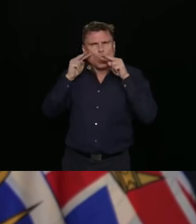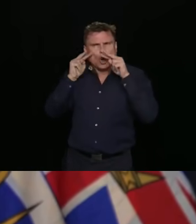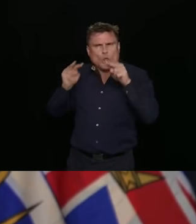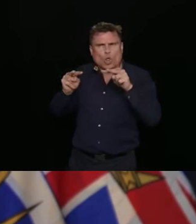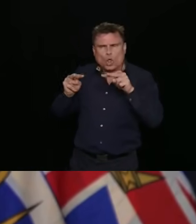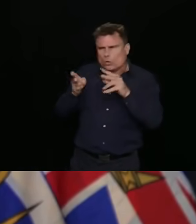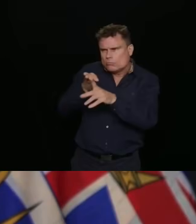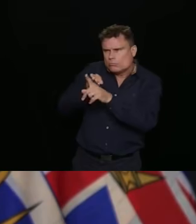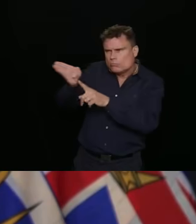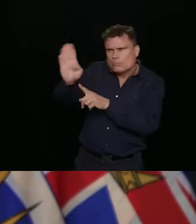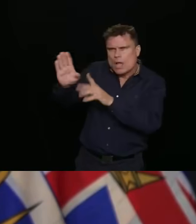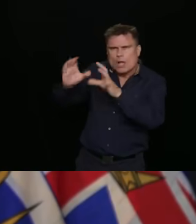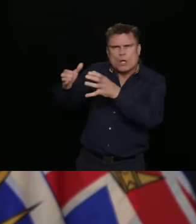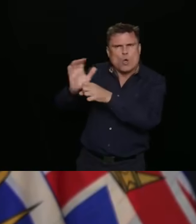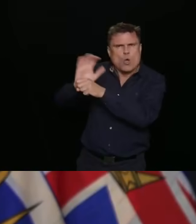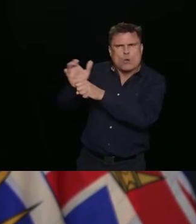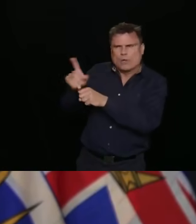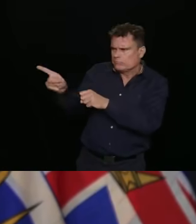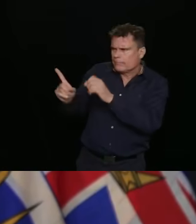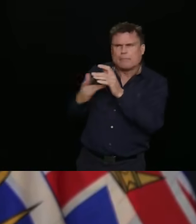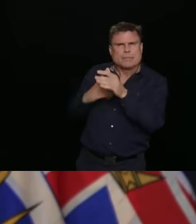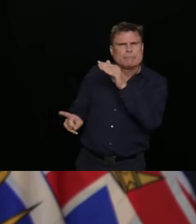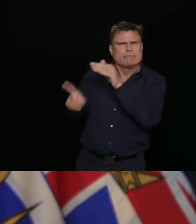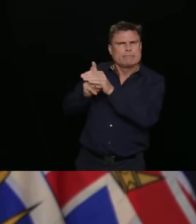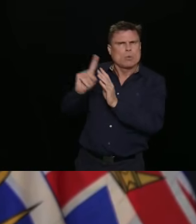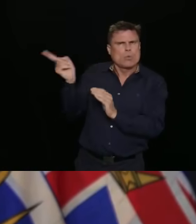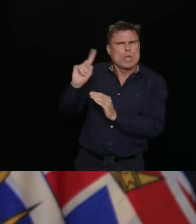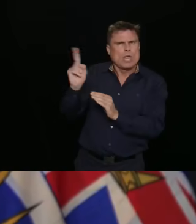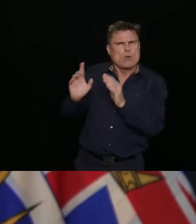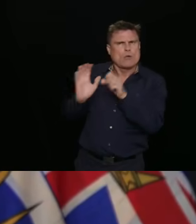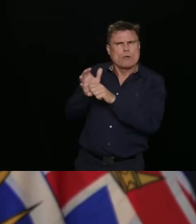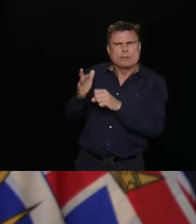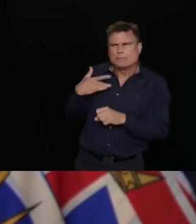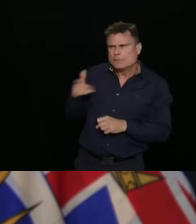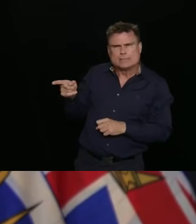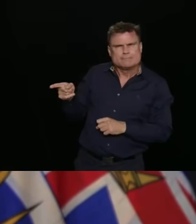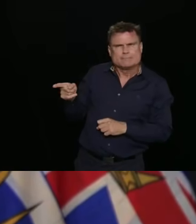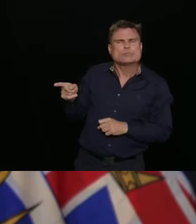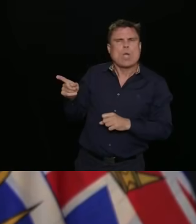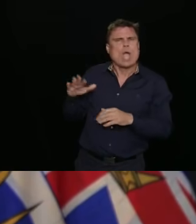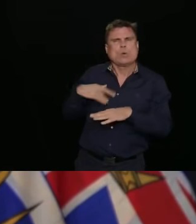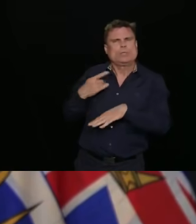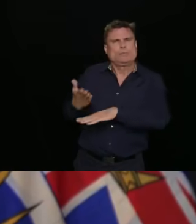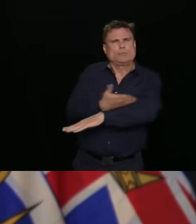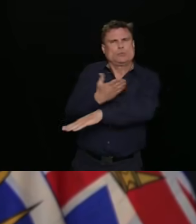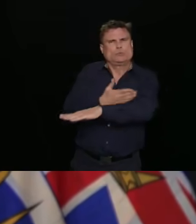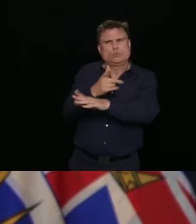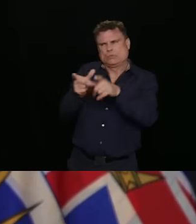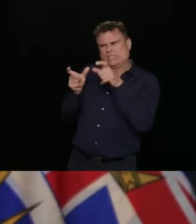respirators, 6 million, gloves, 349.71 million,